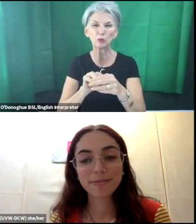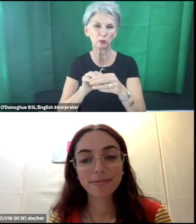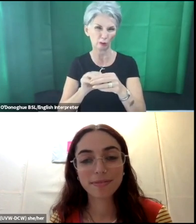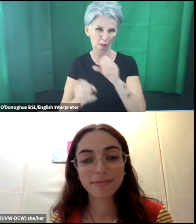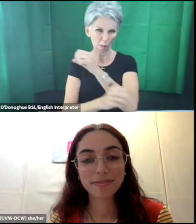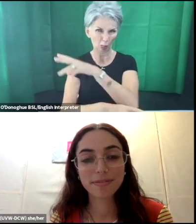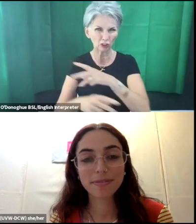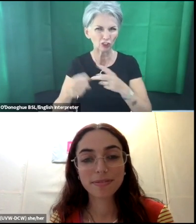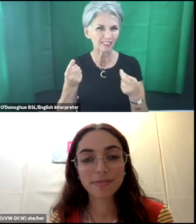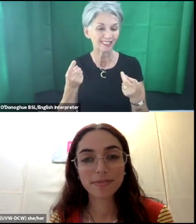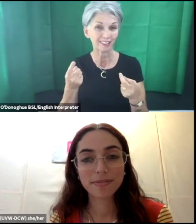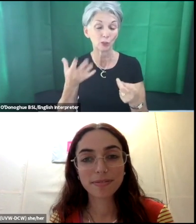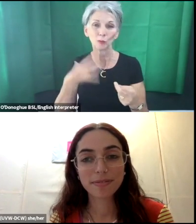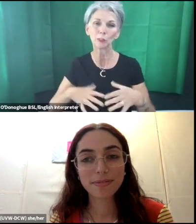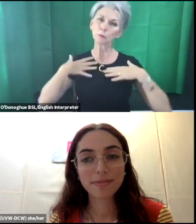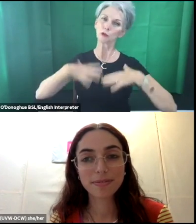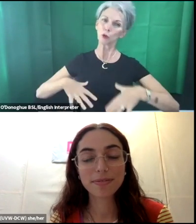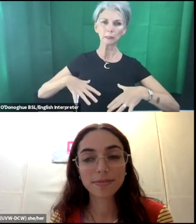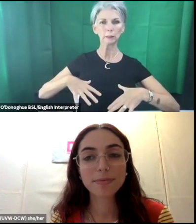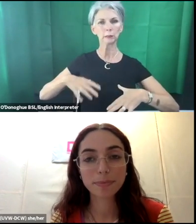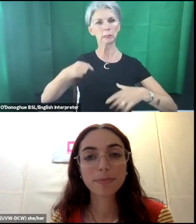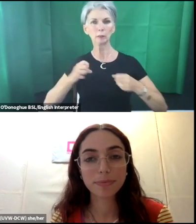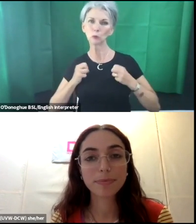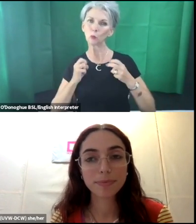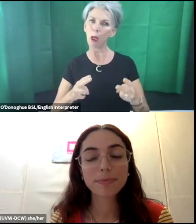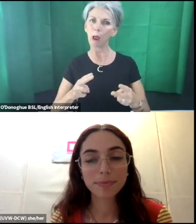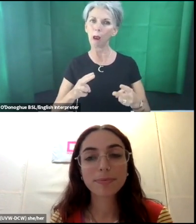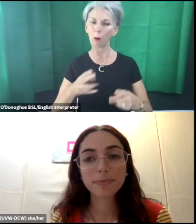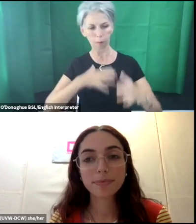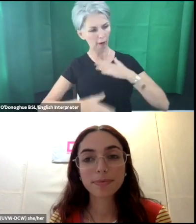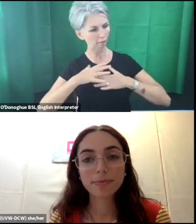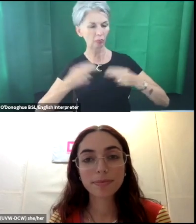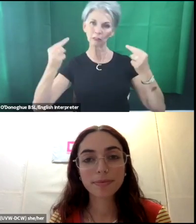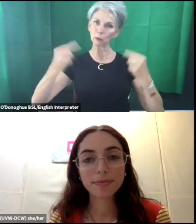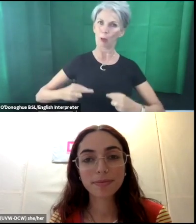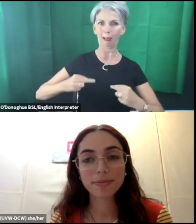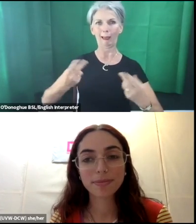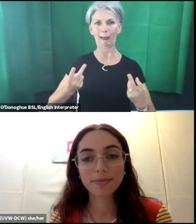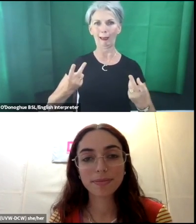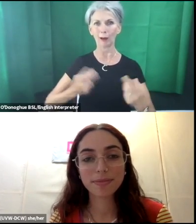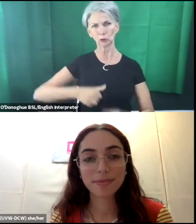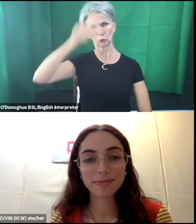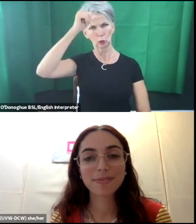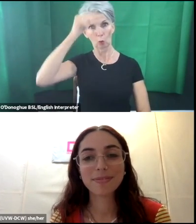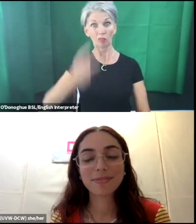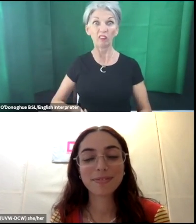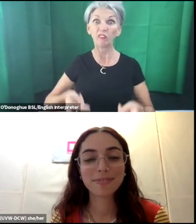Because you don't need to be dressed a certain way or to act a certain way or be a certain type of person in order to know what the fuck you're talking about.